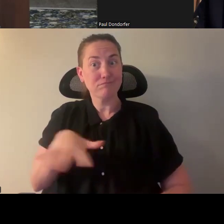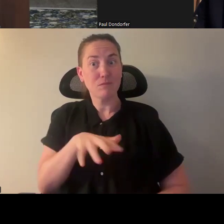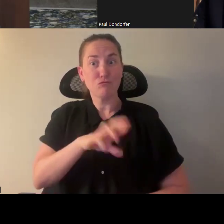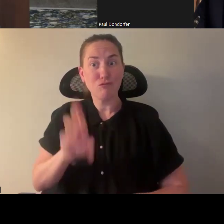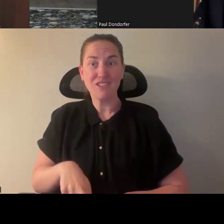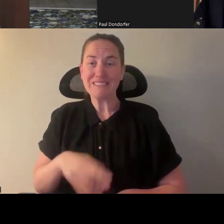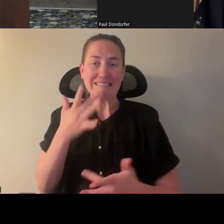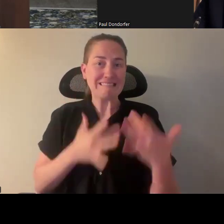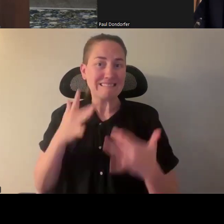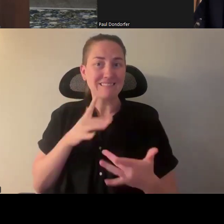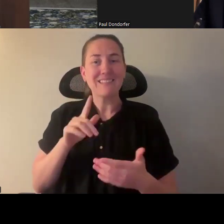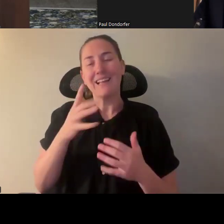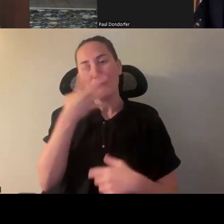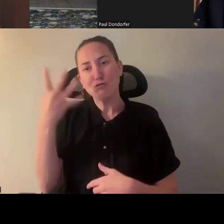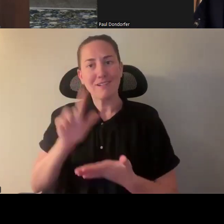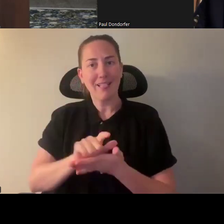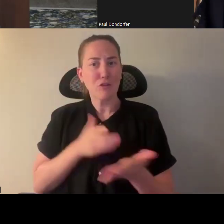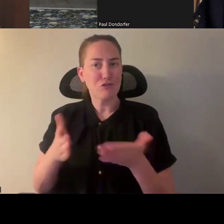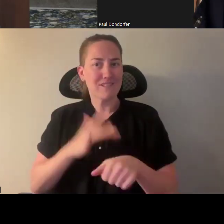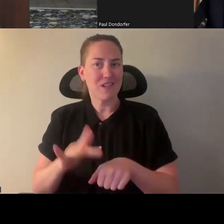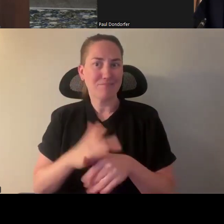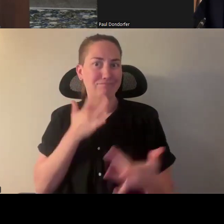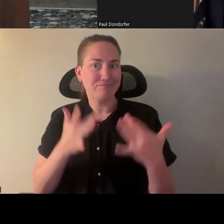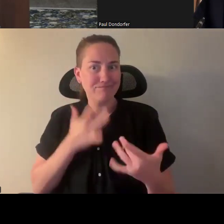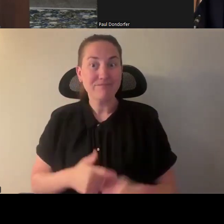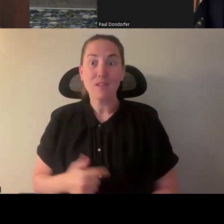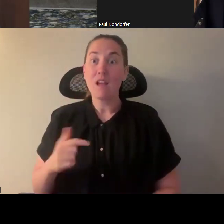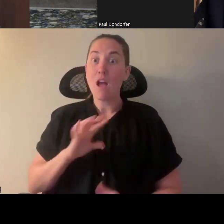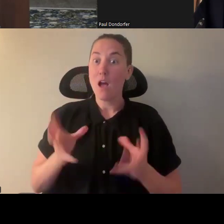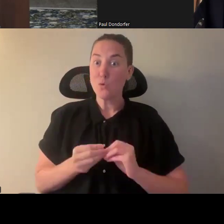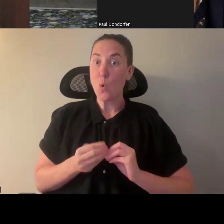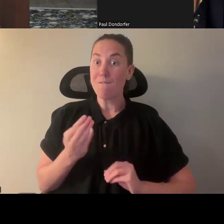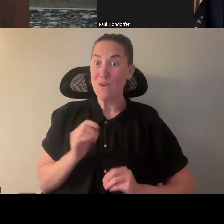immigration legal services We are a group of 14 in our department only eight of which